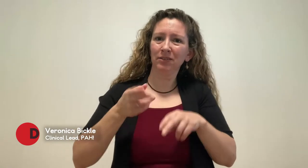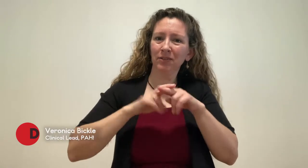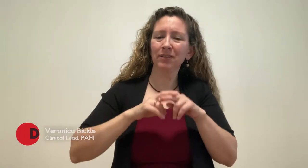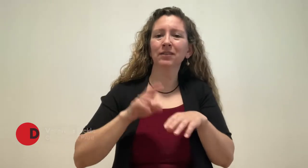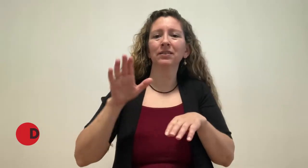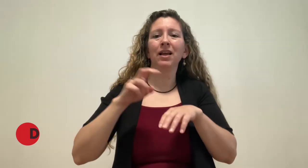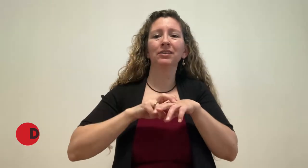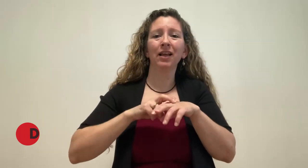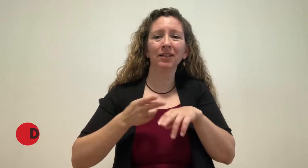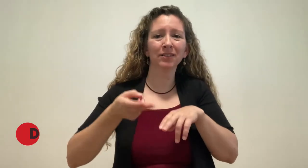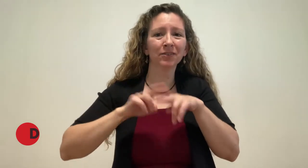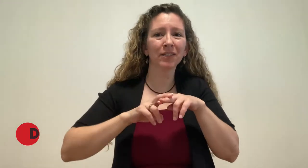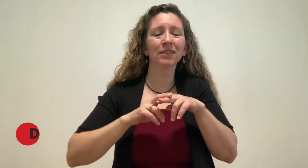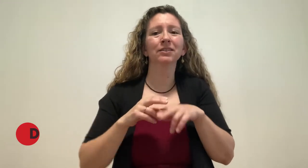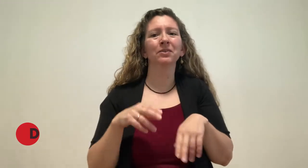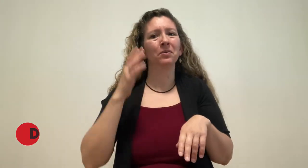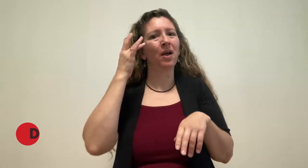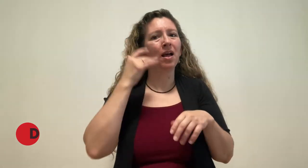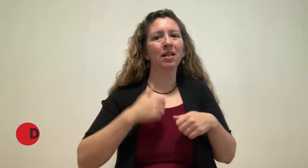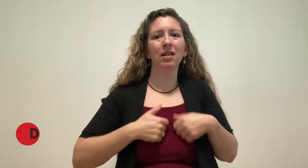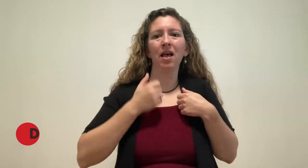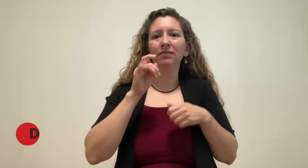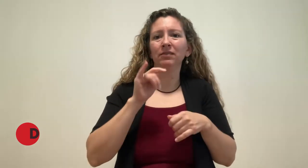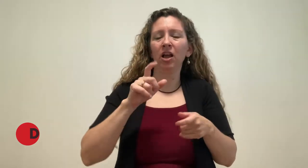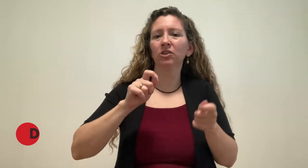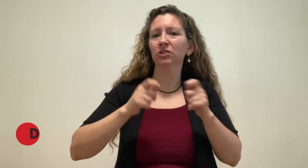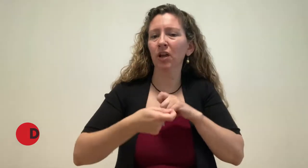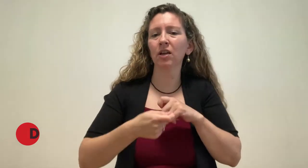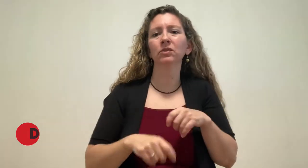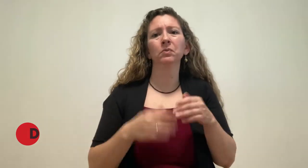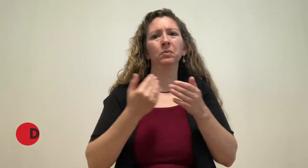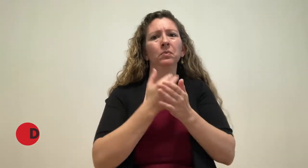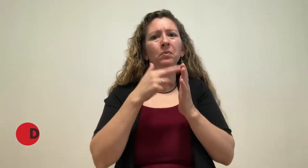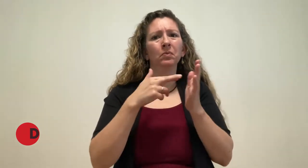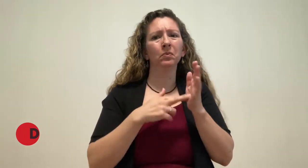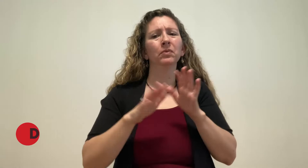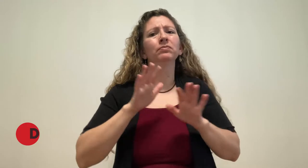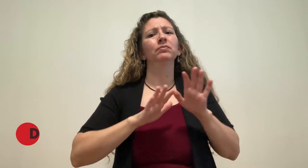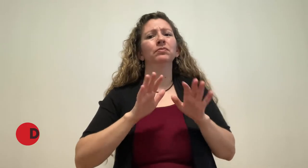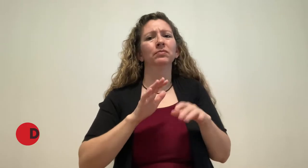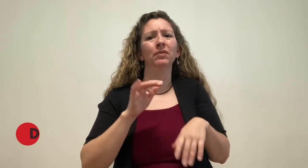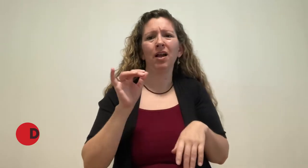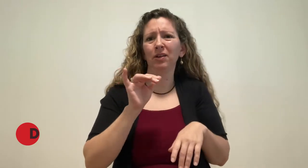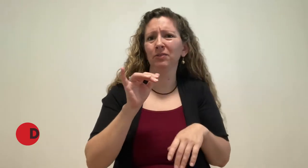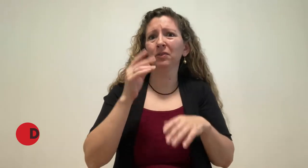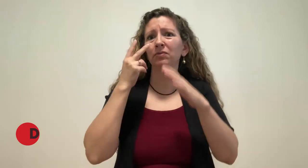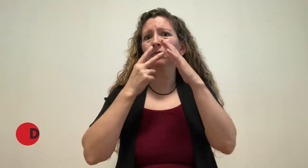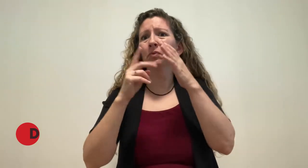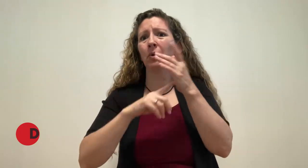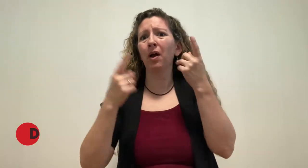and their anxiety has increased too. It's because of recent lifestyle changes, coping with new rules,